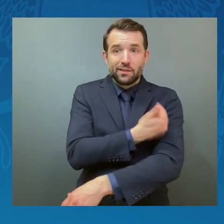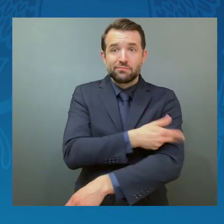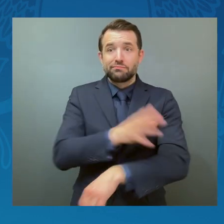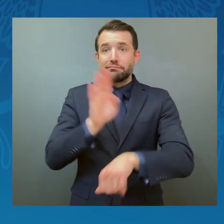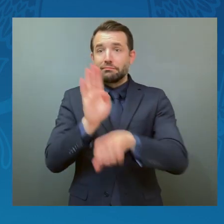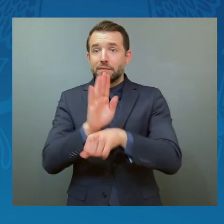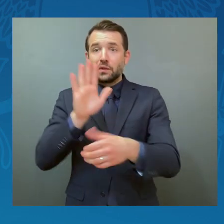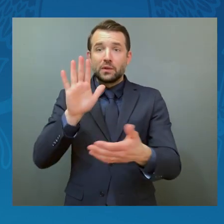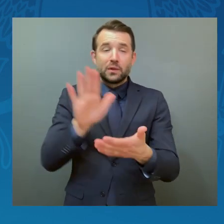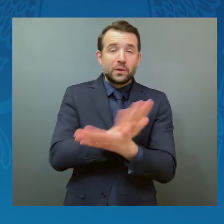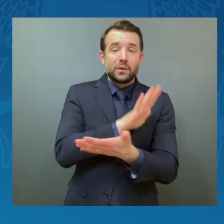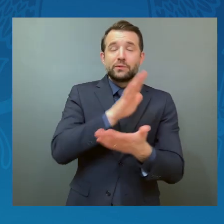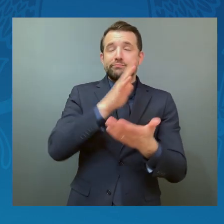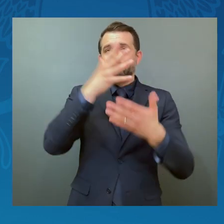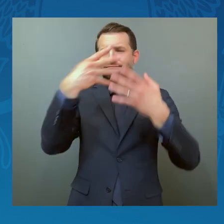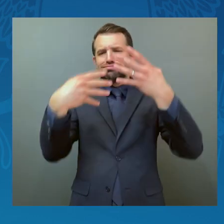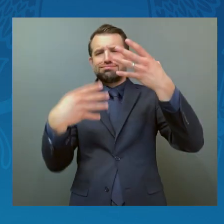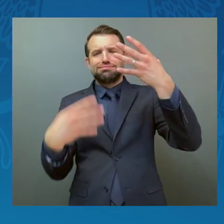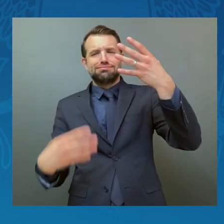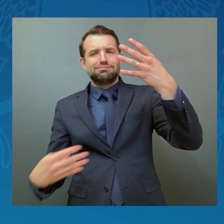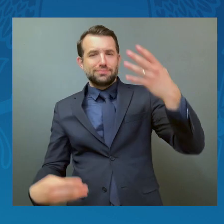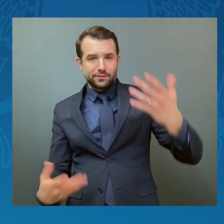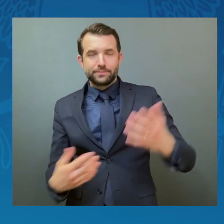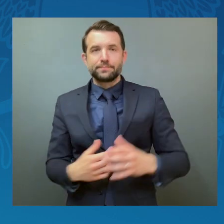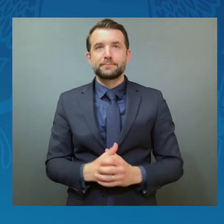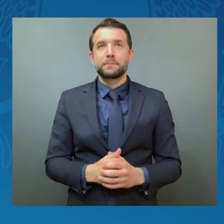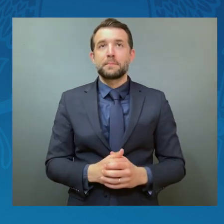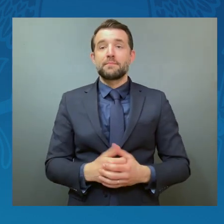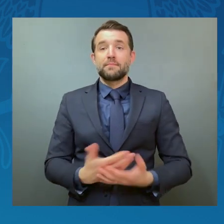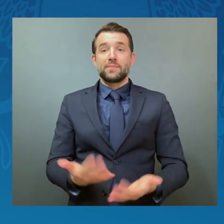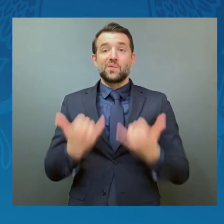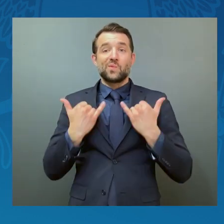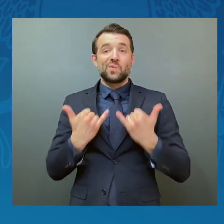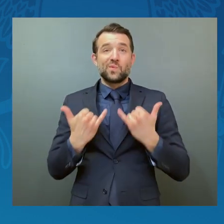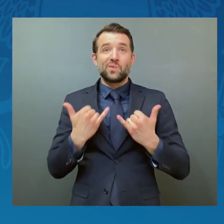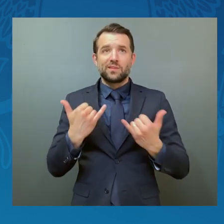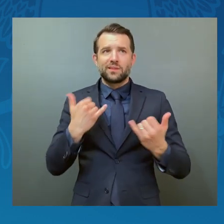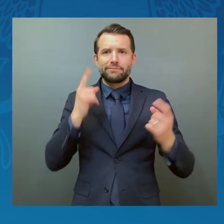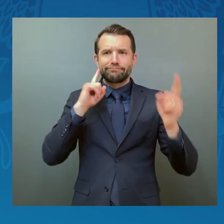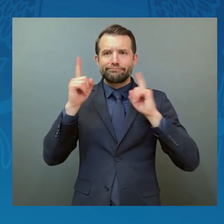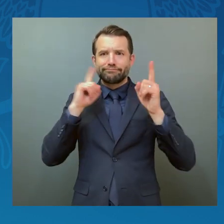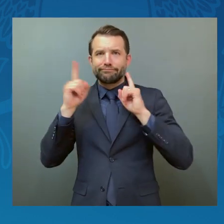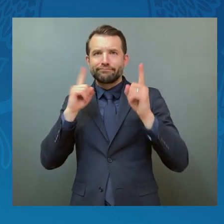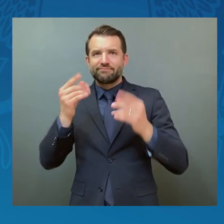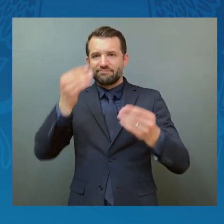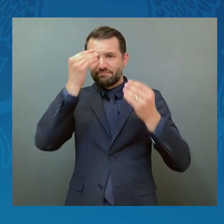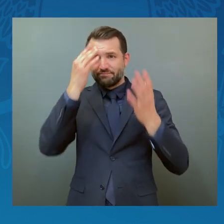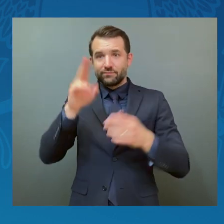Of note for today's conversation is that USDA also provides rural households with access